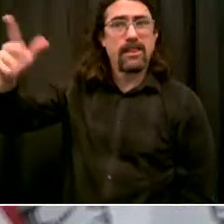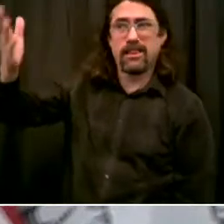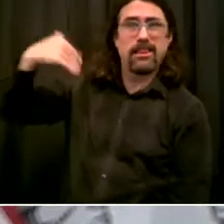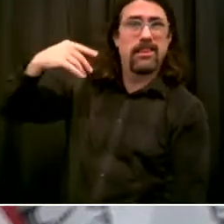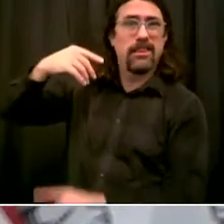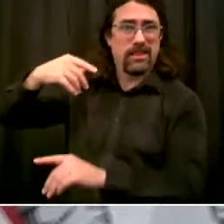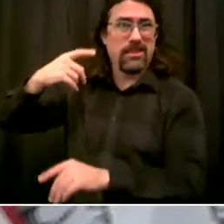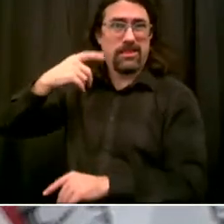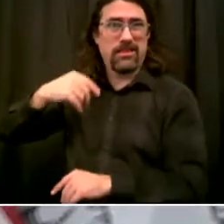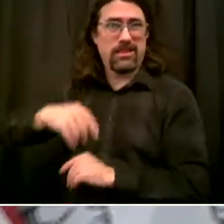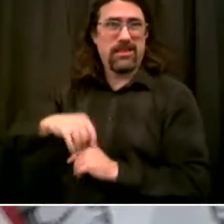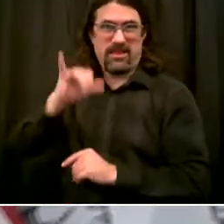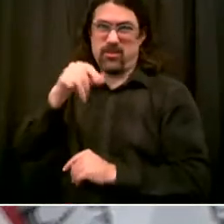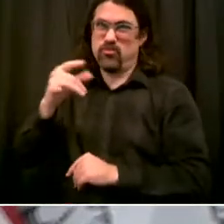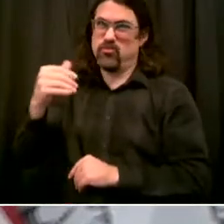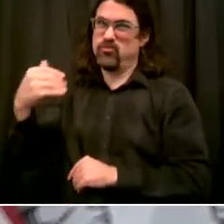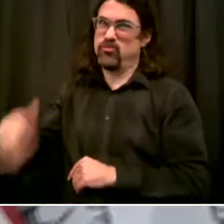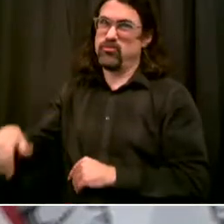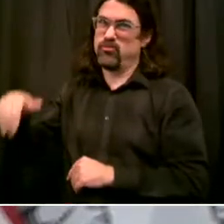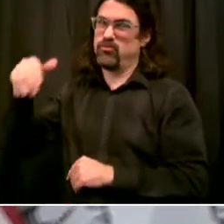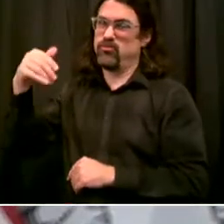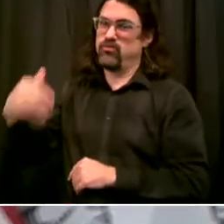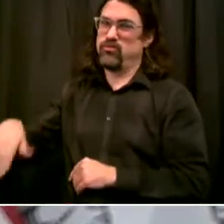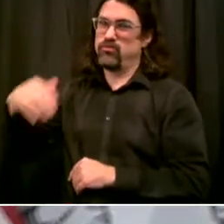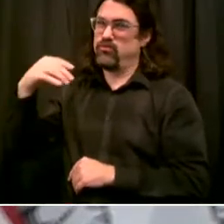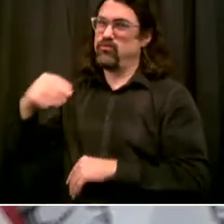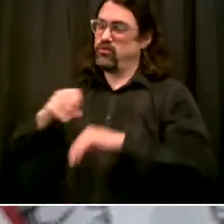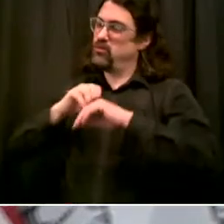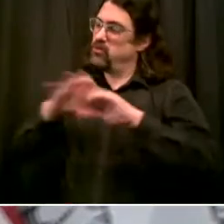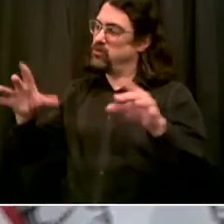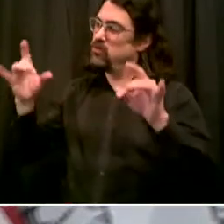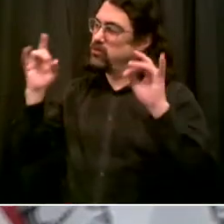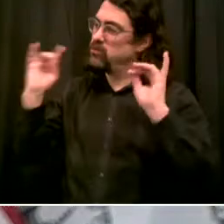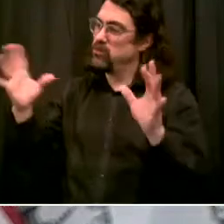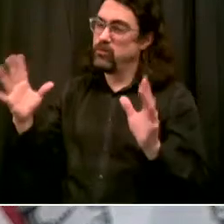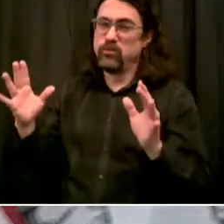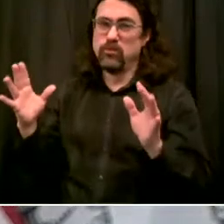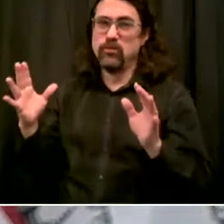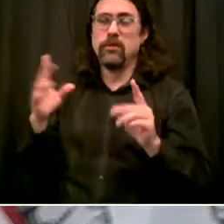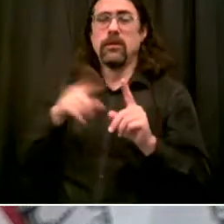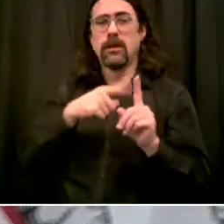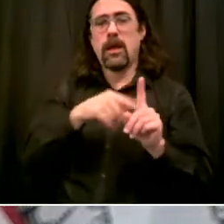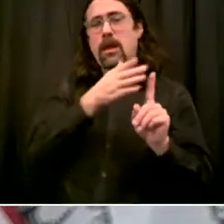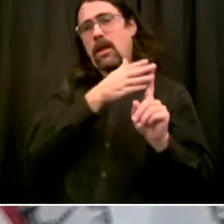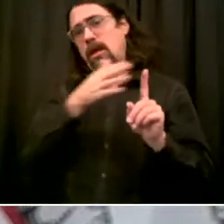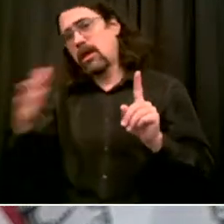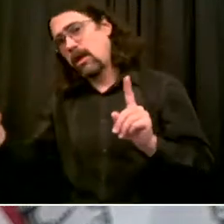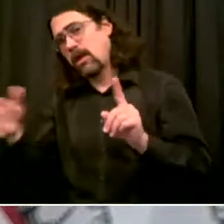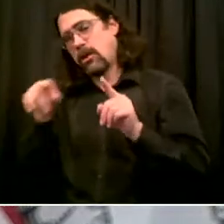WE HAVE SEEN AN UPTICK. REMEMBER FOR A LOT OF THE